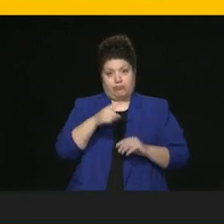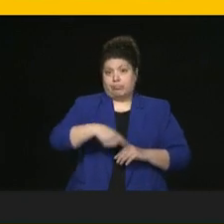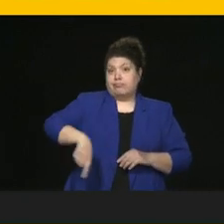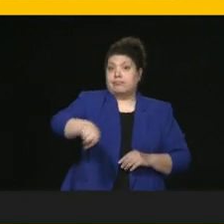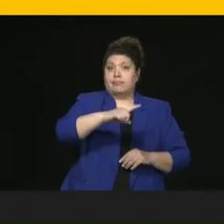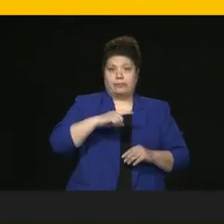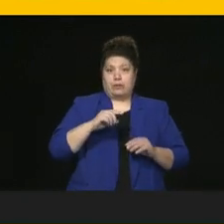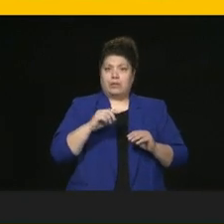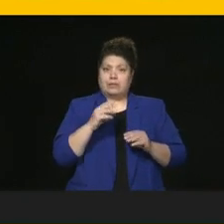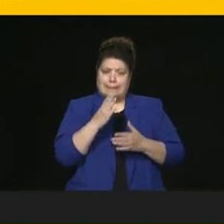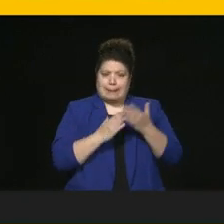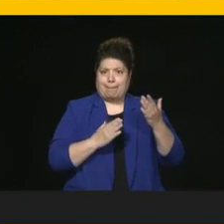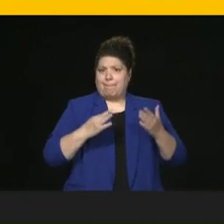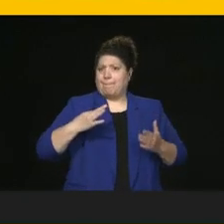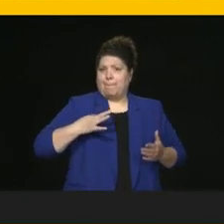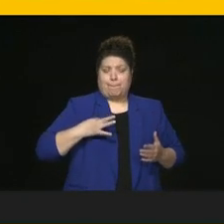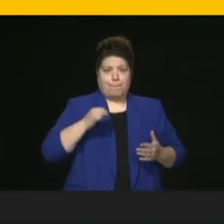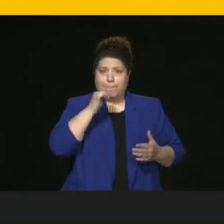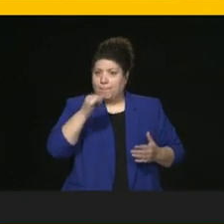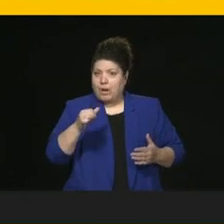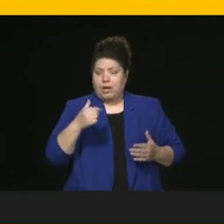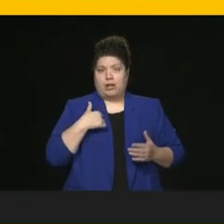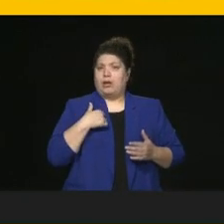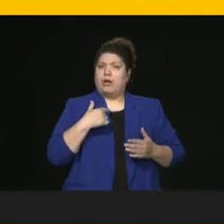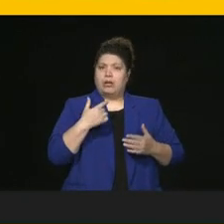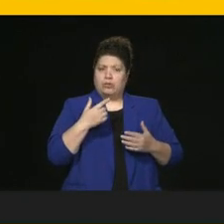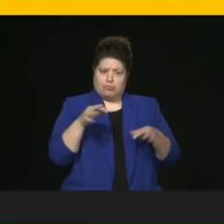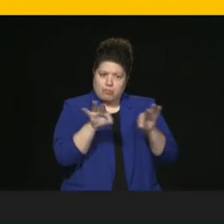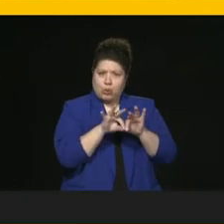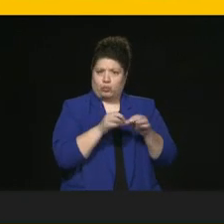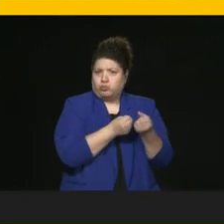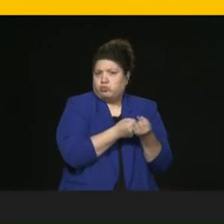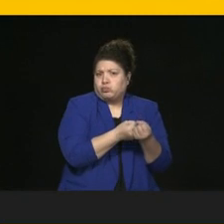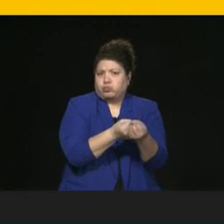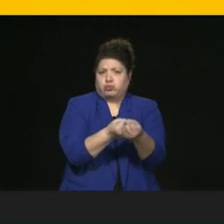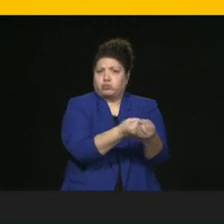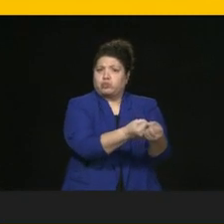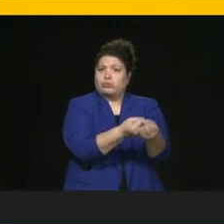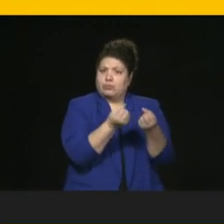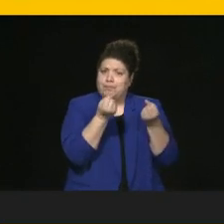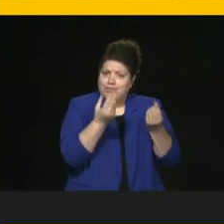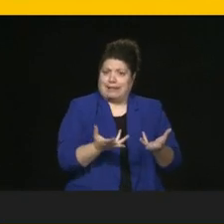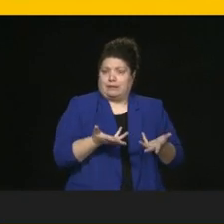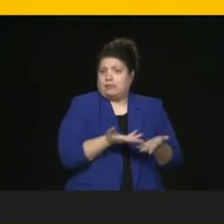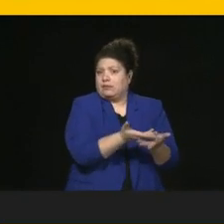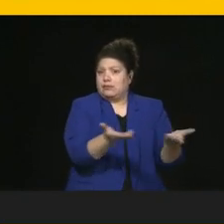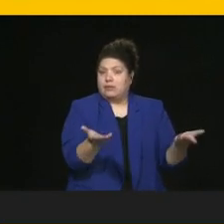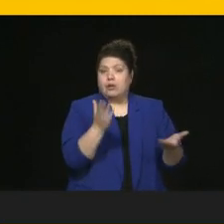WE'RE MAKING SURE THAT NO ONE FALLS THROUGH THE CRACKS. WE WANT OUR SOCIAL SAFETY NET TO